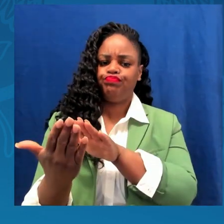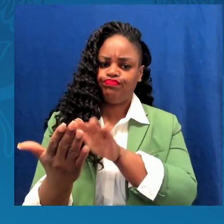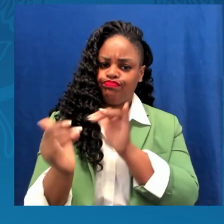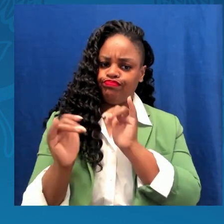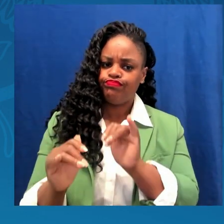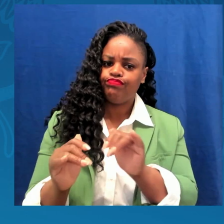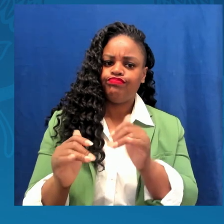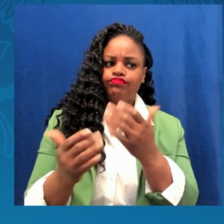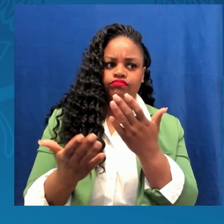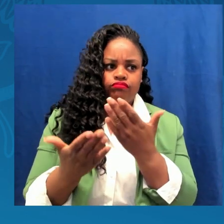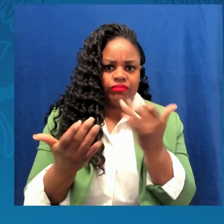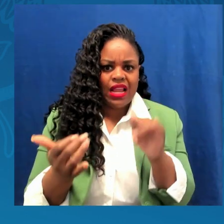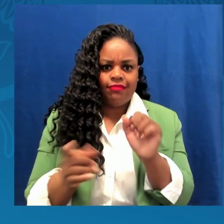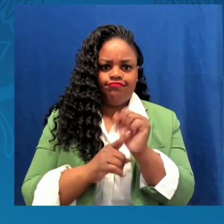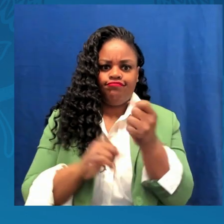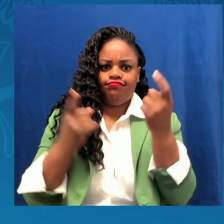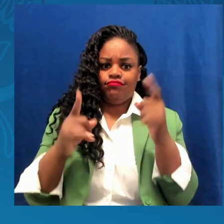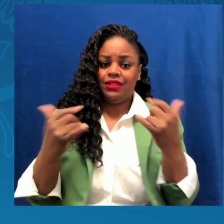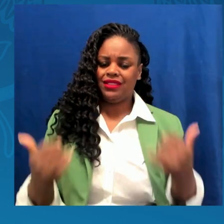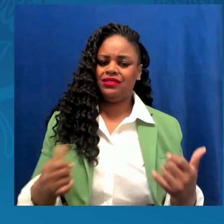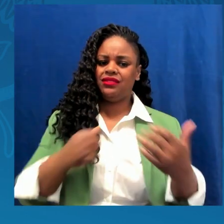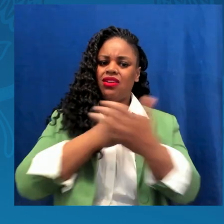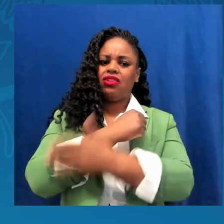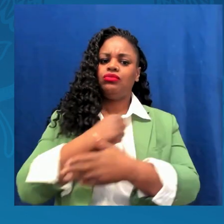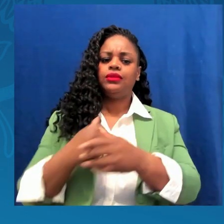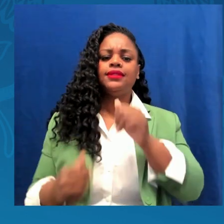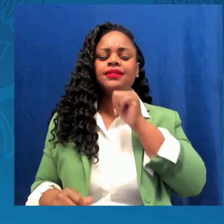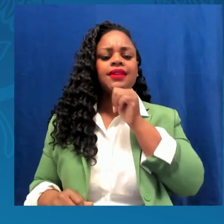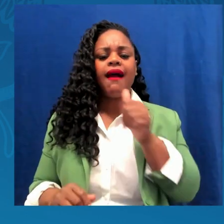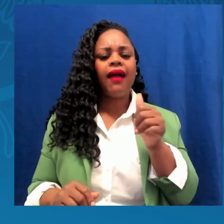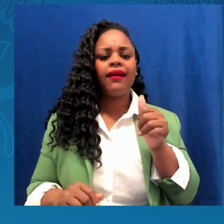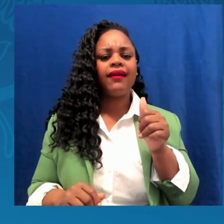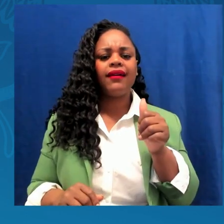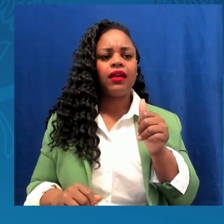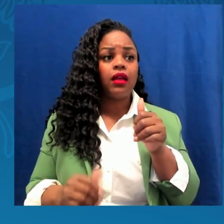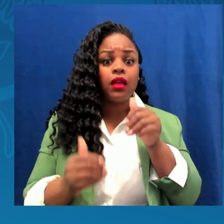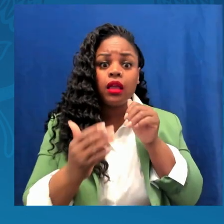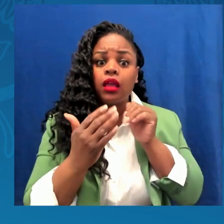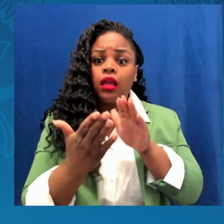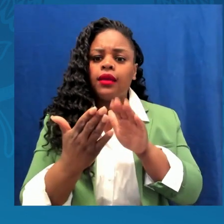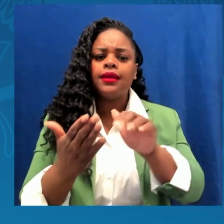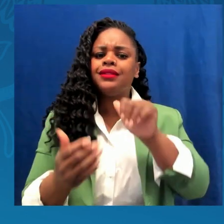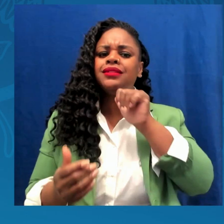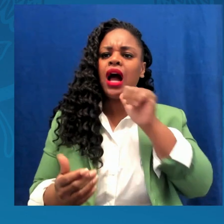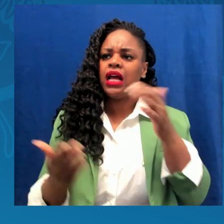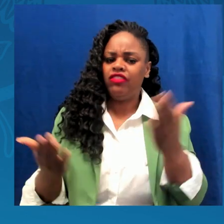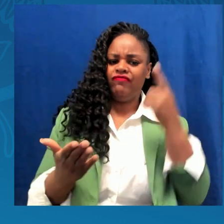But to let it go unchecked is a disservice to all who fought and died in the name of equity inequality.